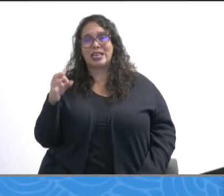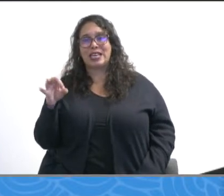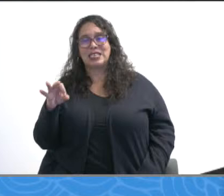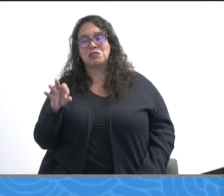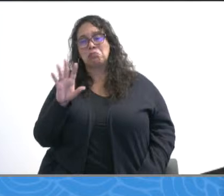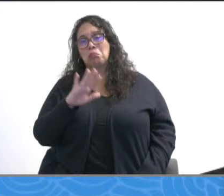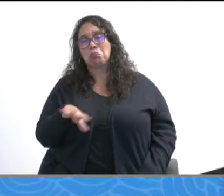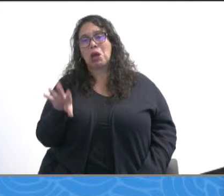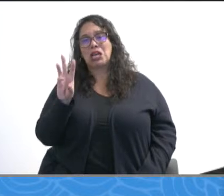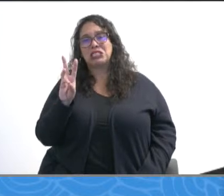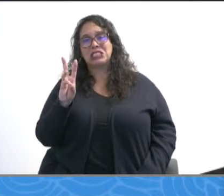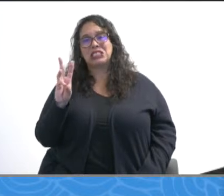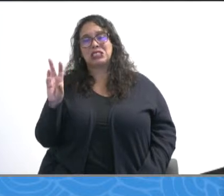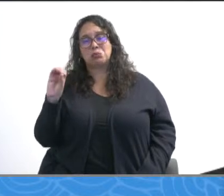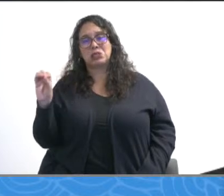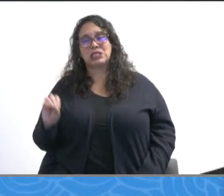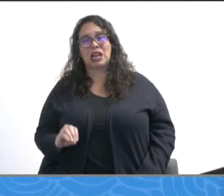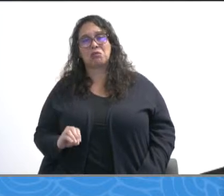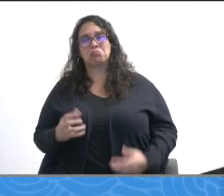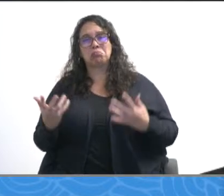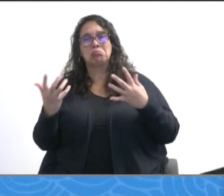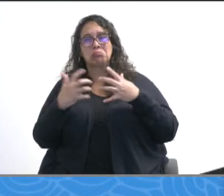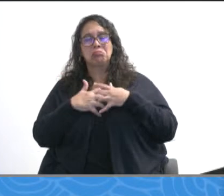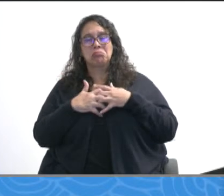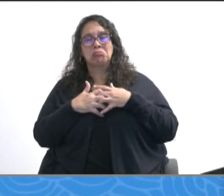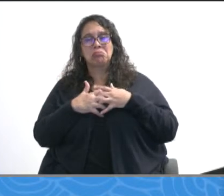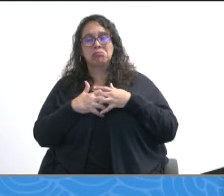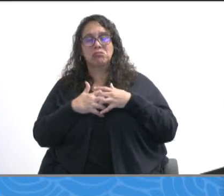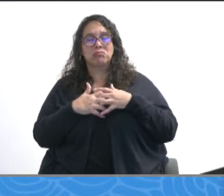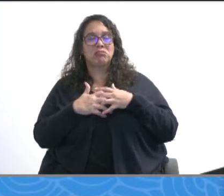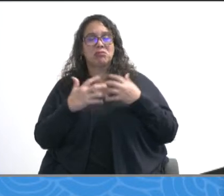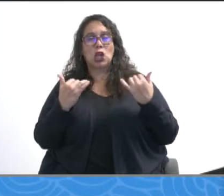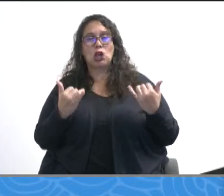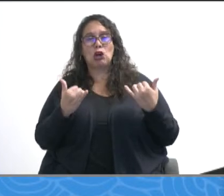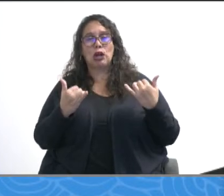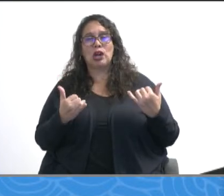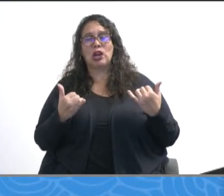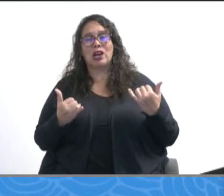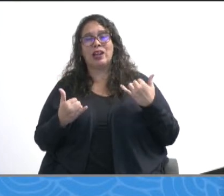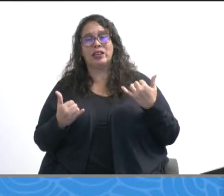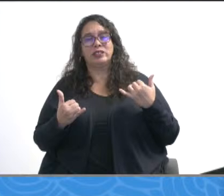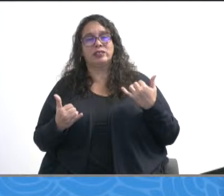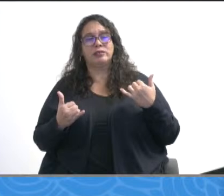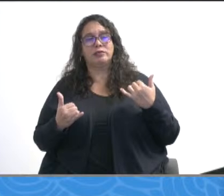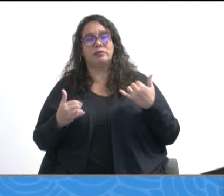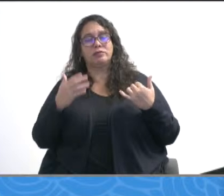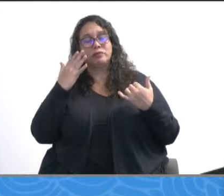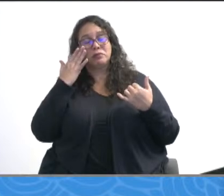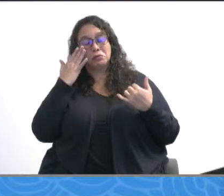So we are kind of in line with where they are right now with the class of 2021.